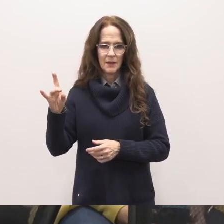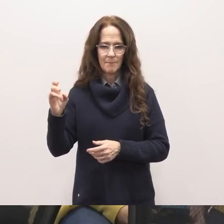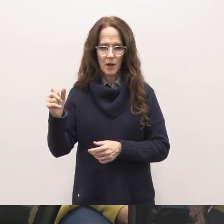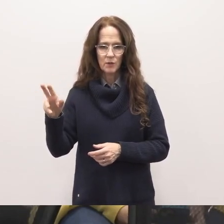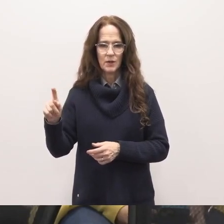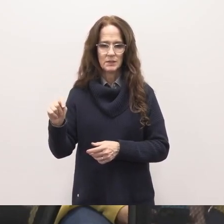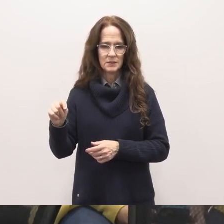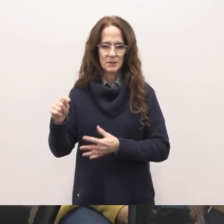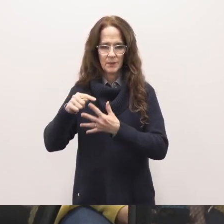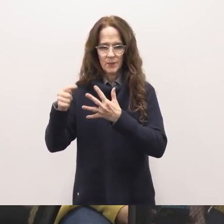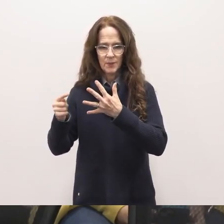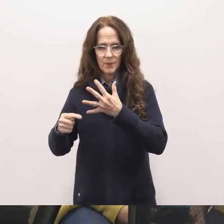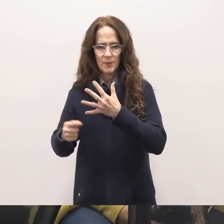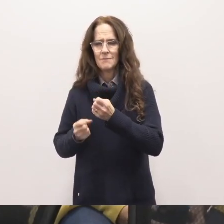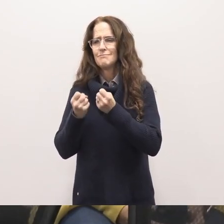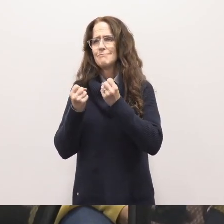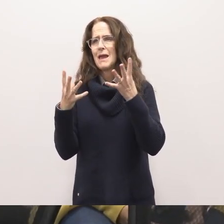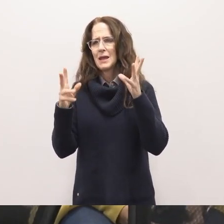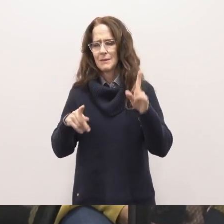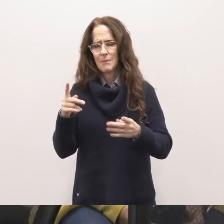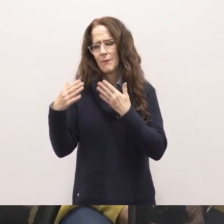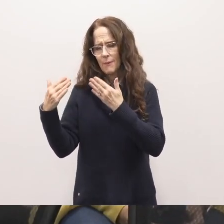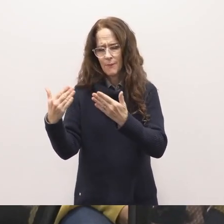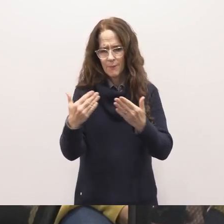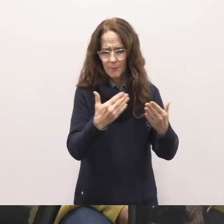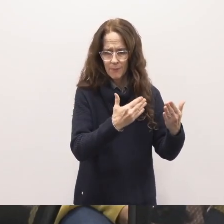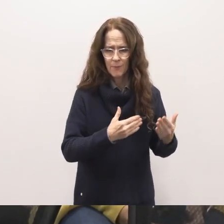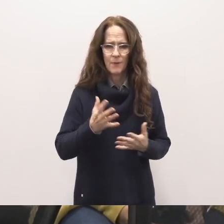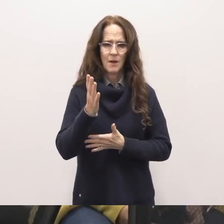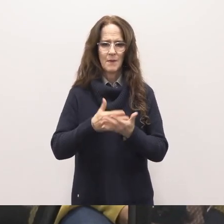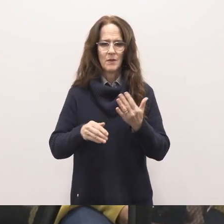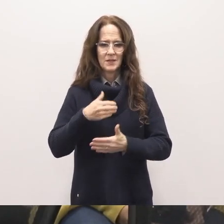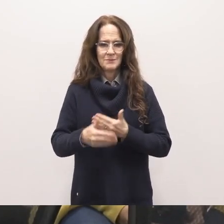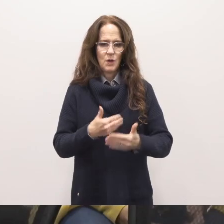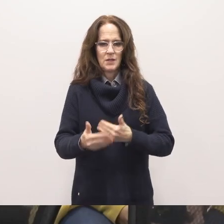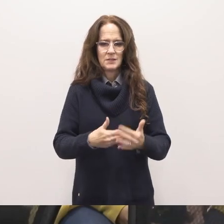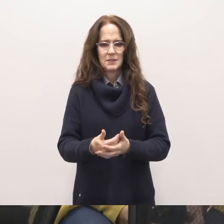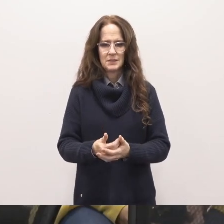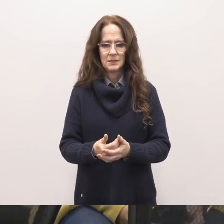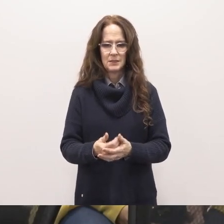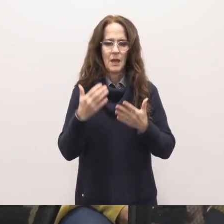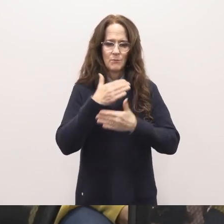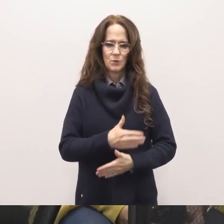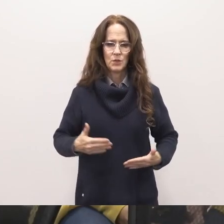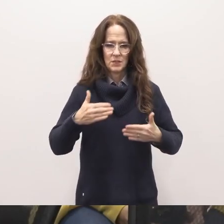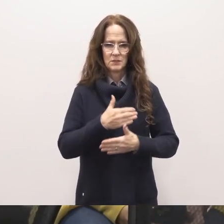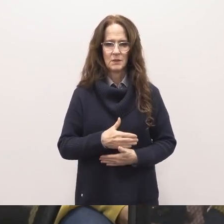So just lots of people that are part of this process, and we appreciate their responsiveness